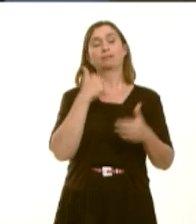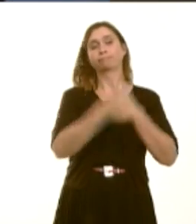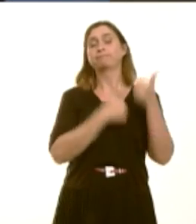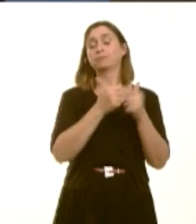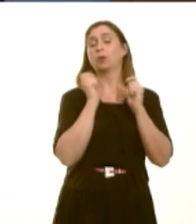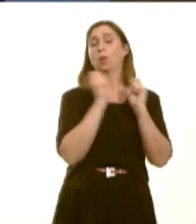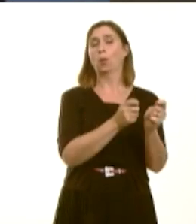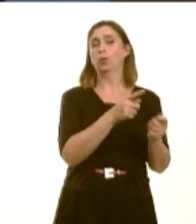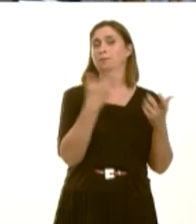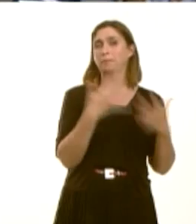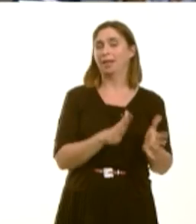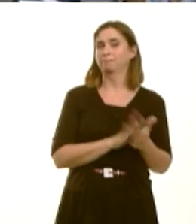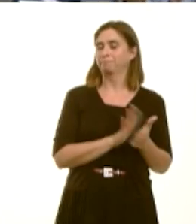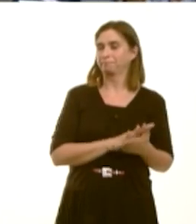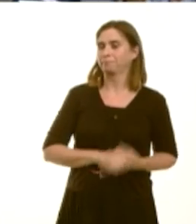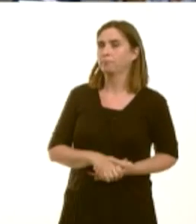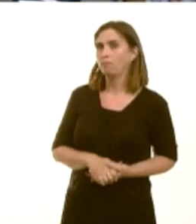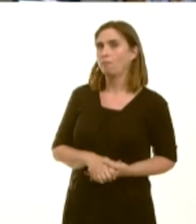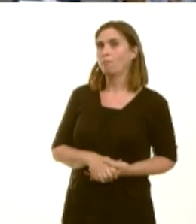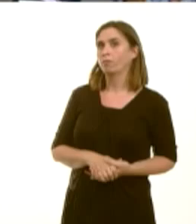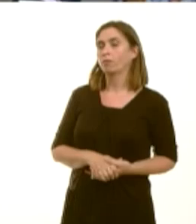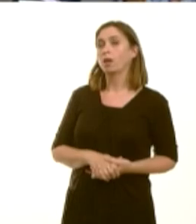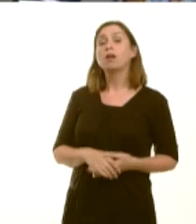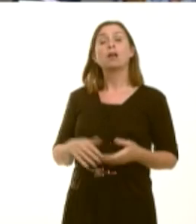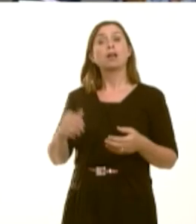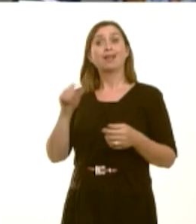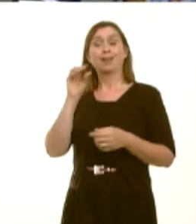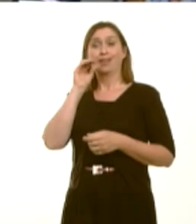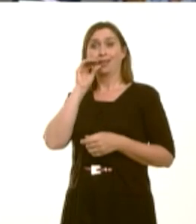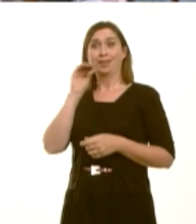this morning around the suggestion that e-cigarettes will be banned completely. They will not;